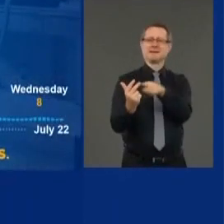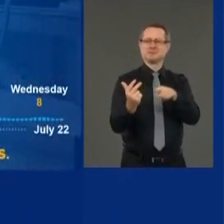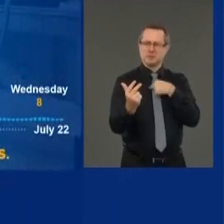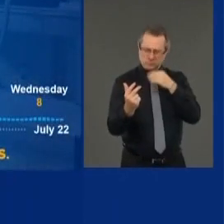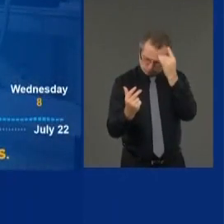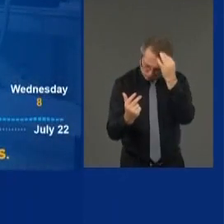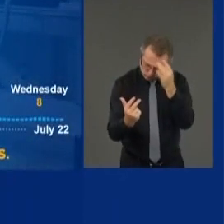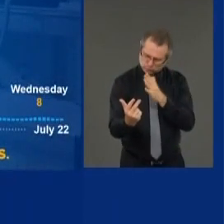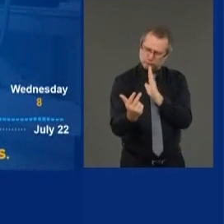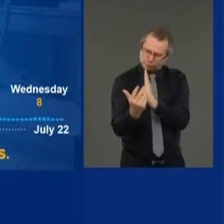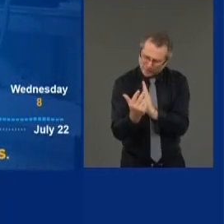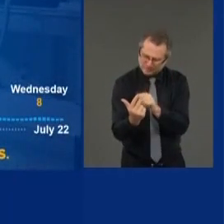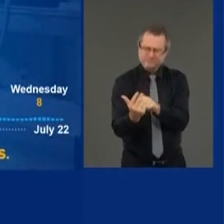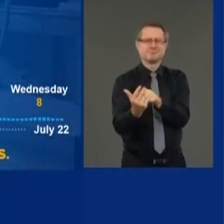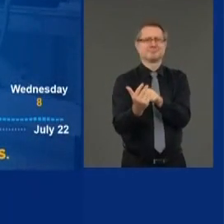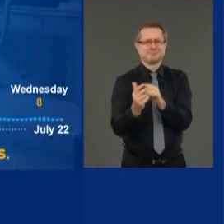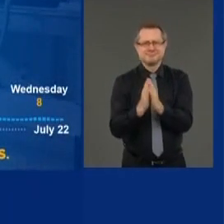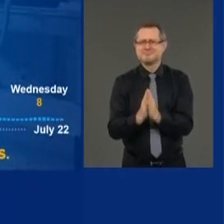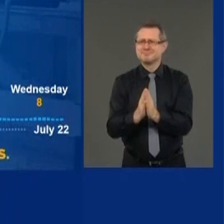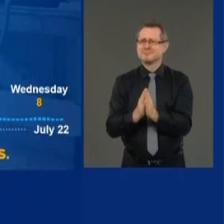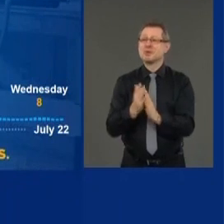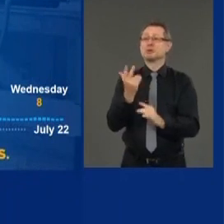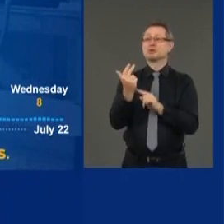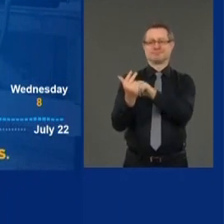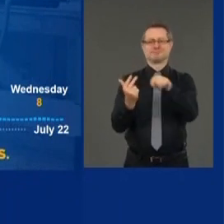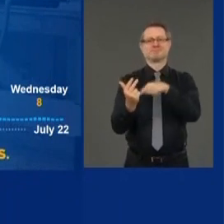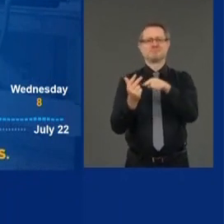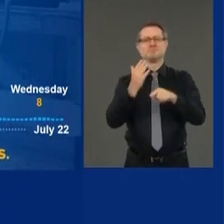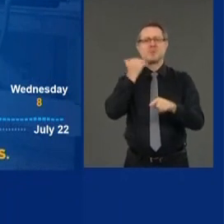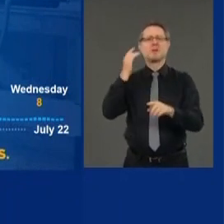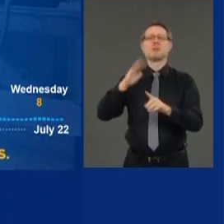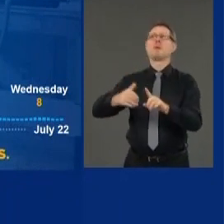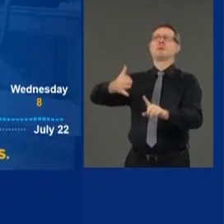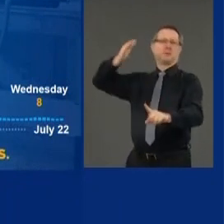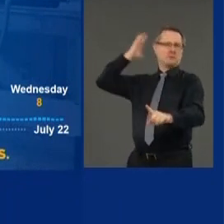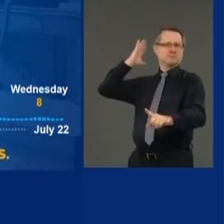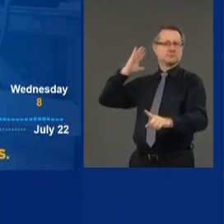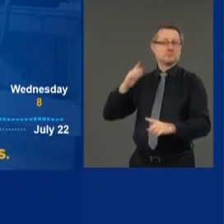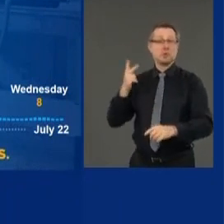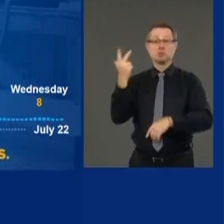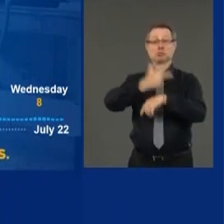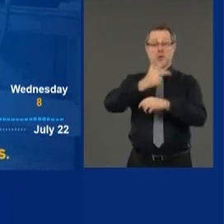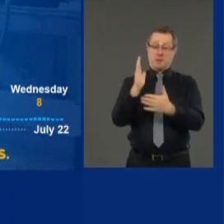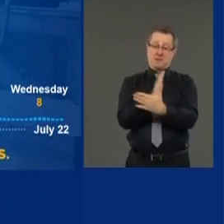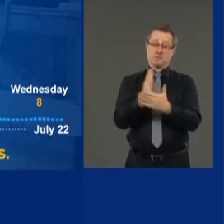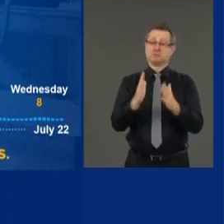NUMBER OF DEATHS, 13. WE DON'T LIKE TO LOSE ANYONE,